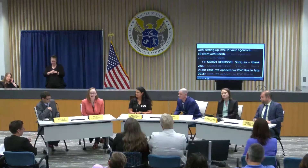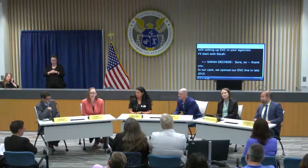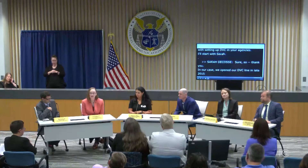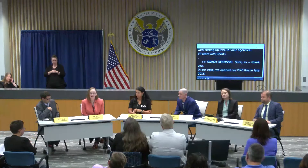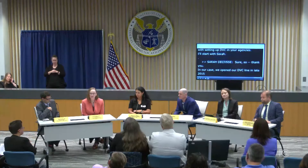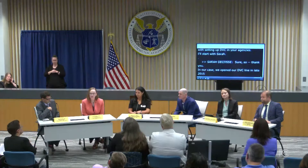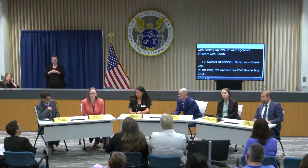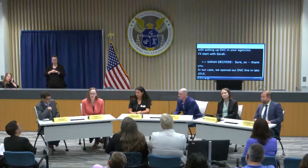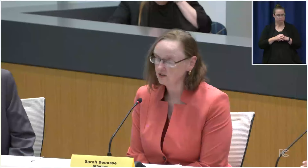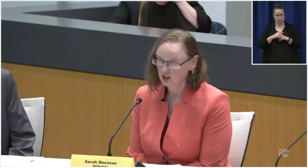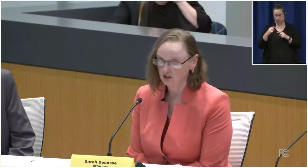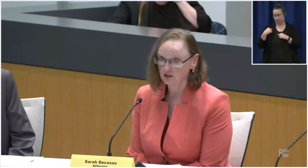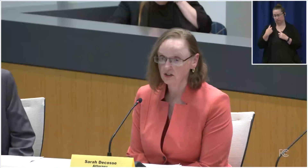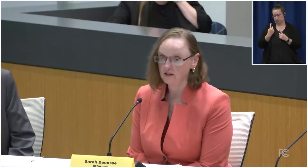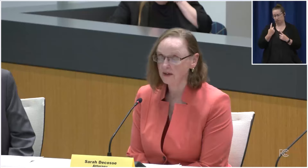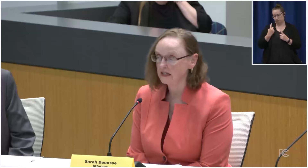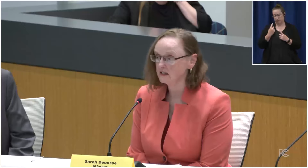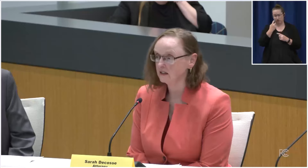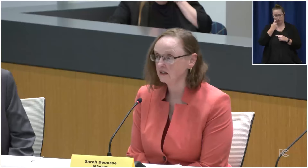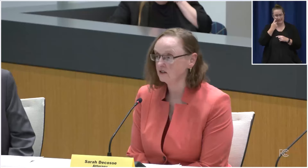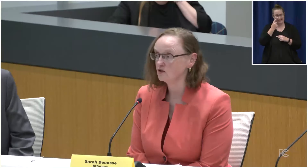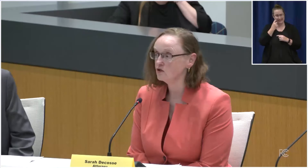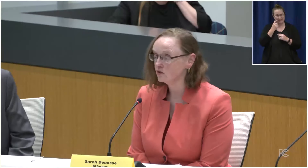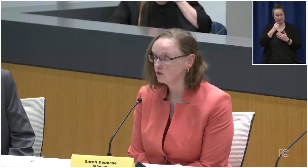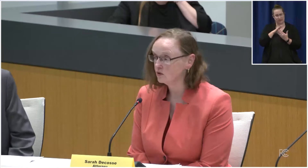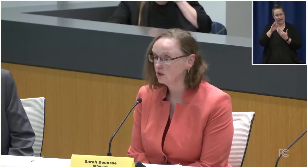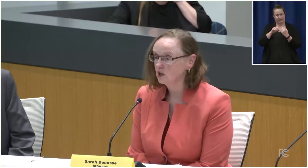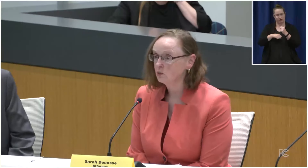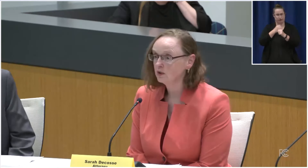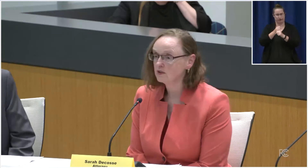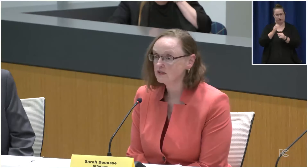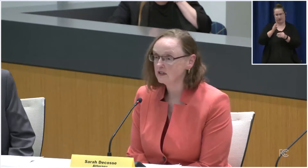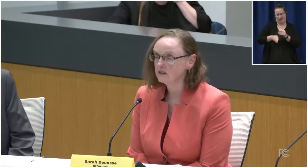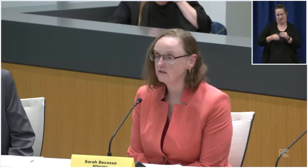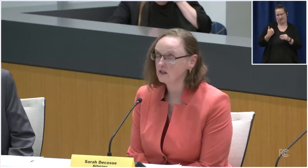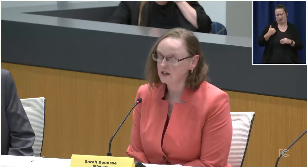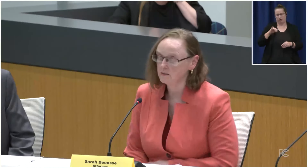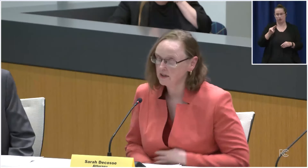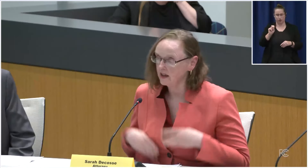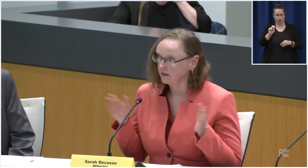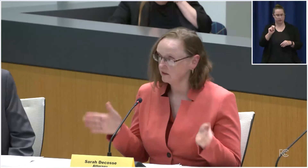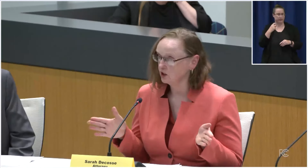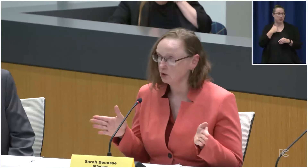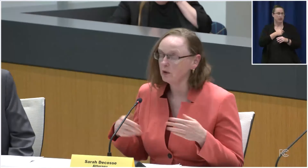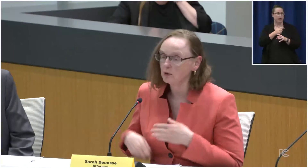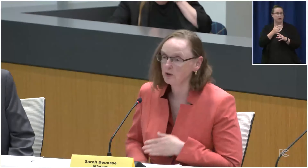IN OUR CASE, WE OPENED OUR DVC LINE IN LATE 2015.